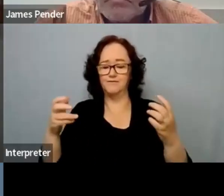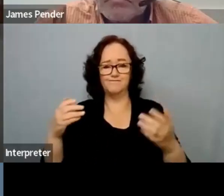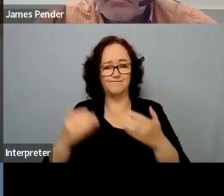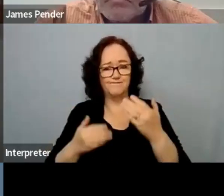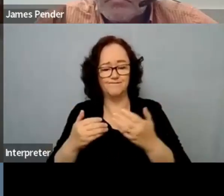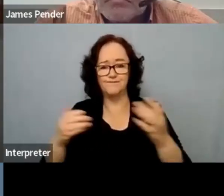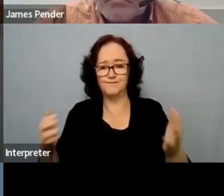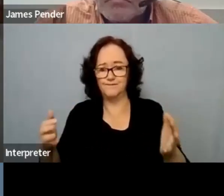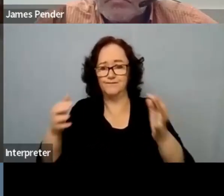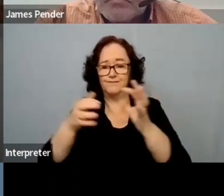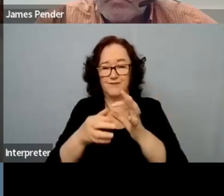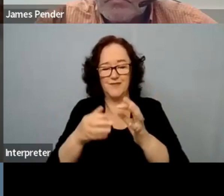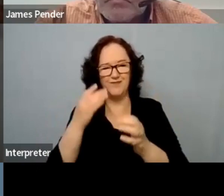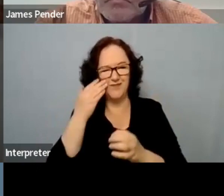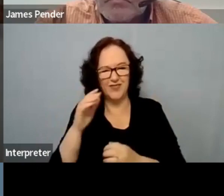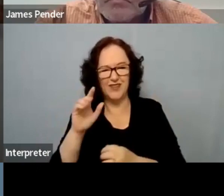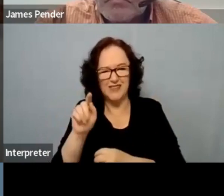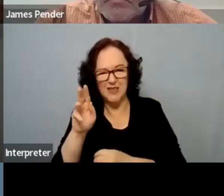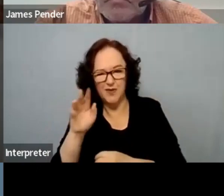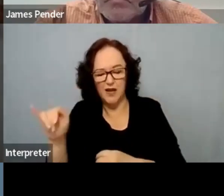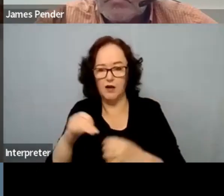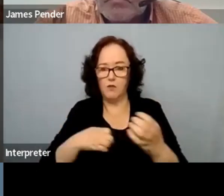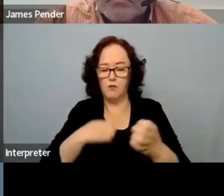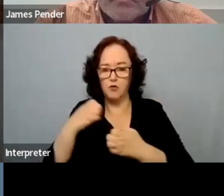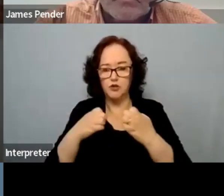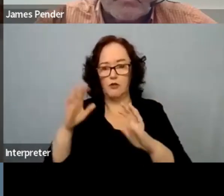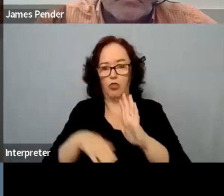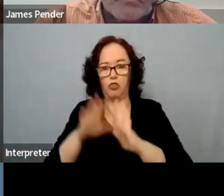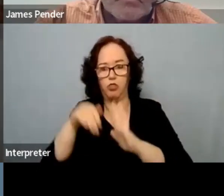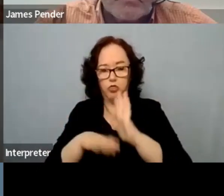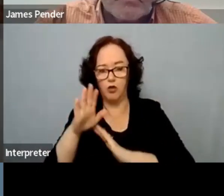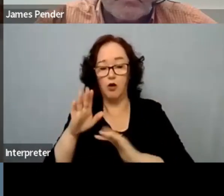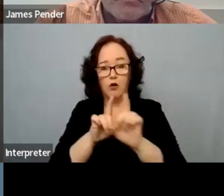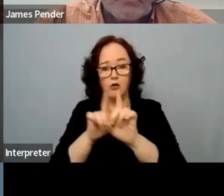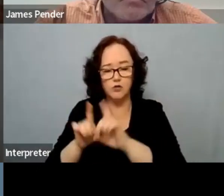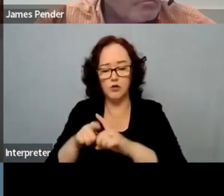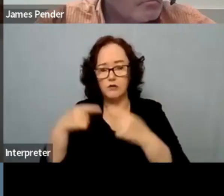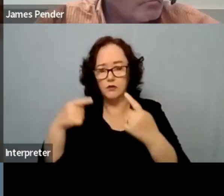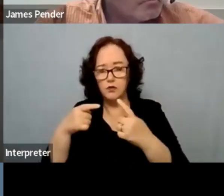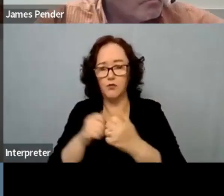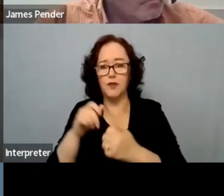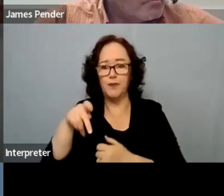the TBI and emotional dysregulation. Also, there are struggles with PTSD and anxiety.